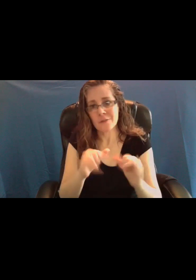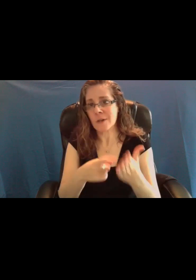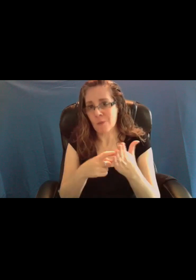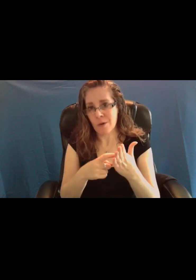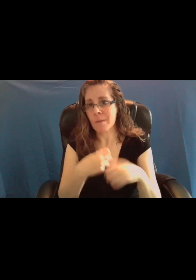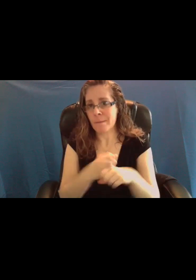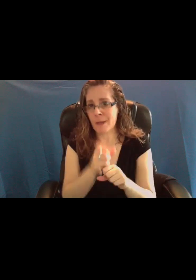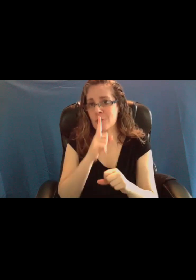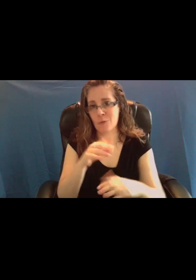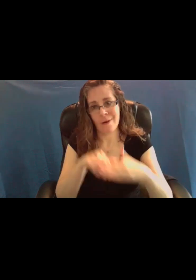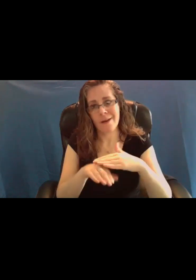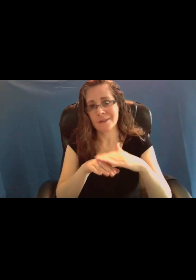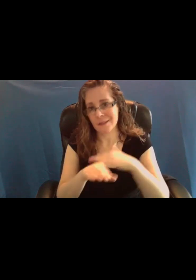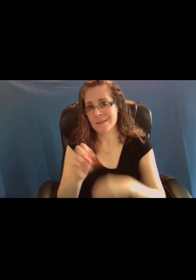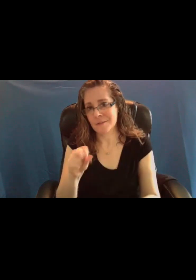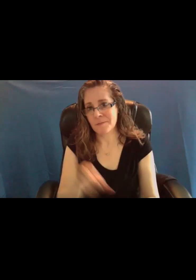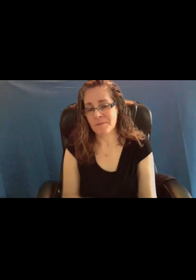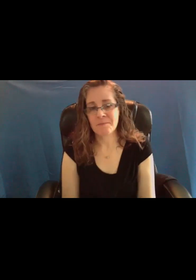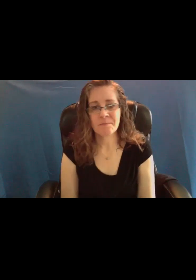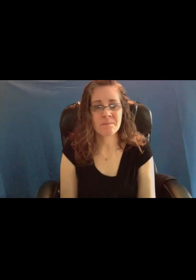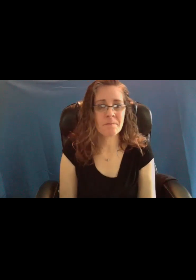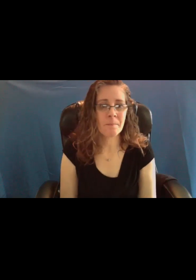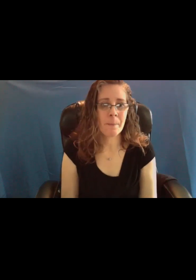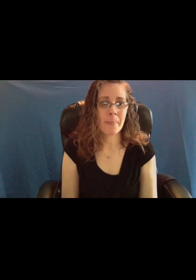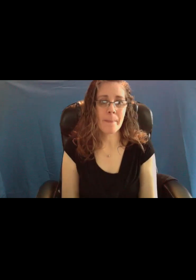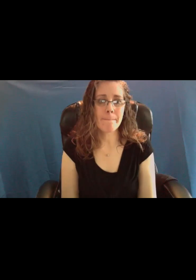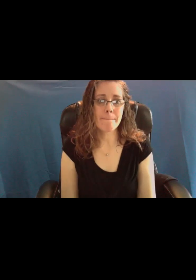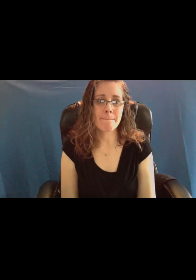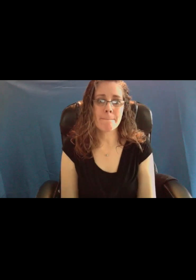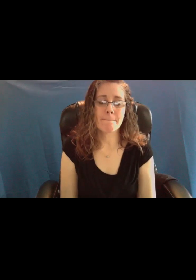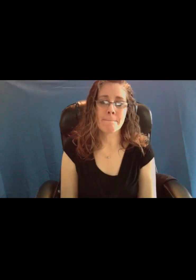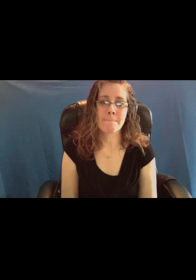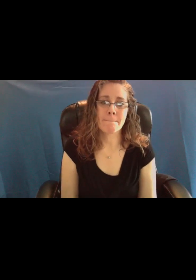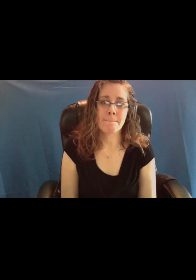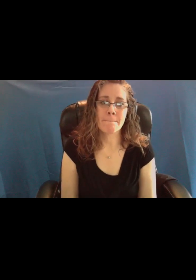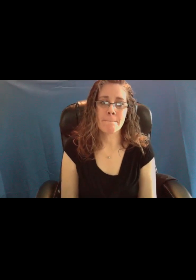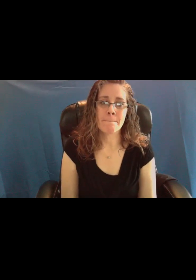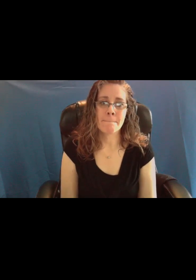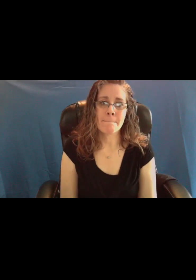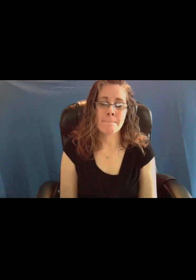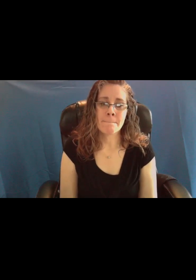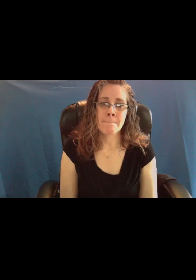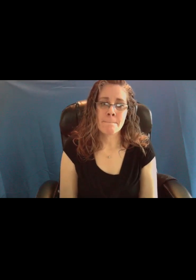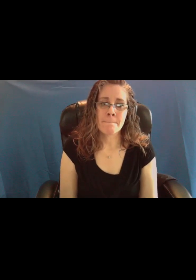should be accessible to and useable by people with disabilities with various assistive technologies. I do want to point